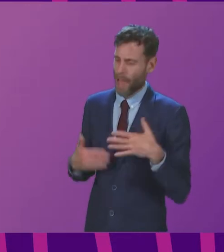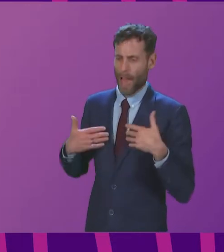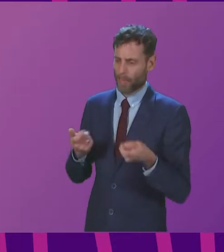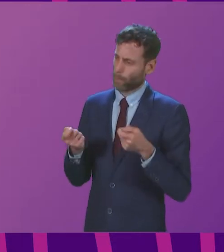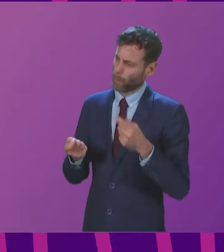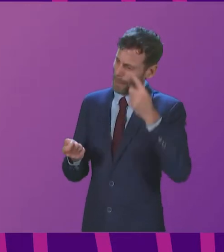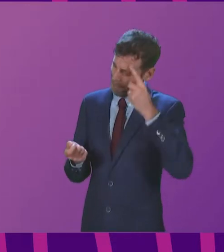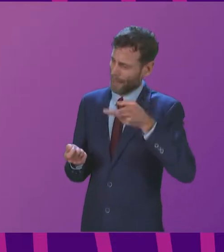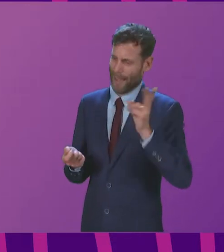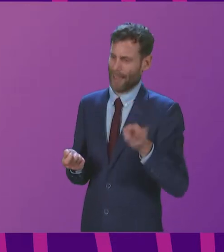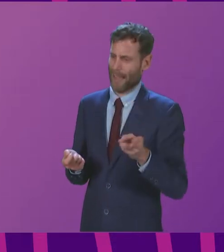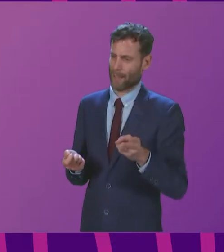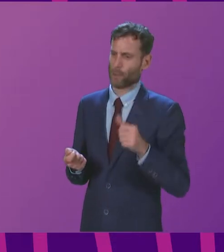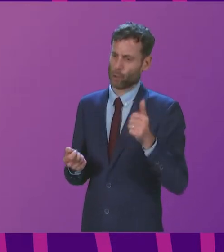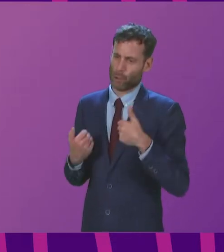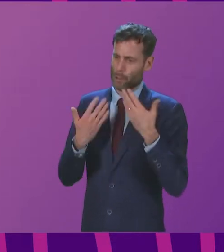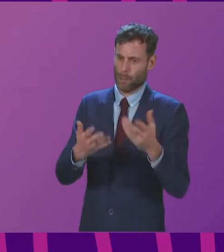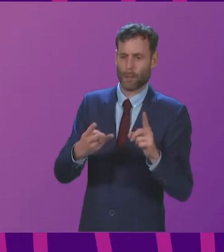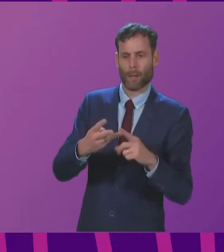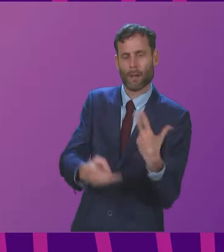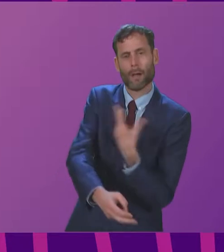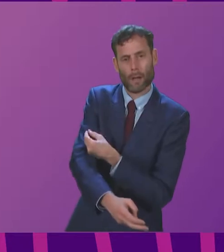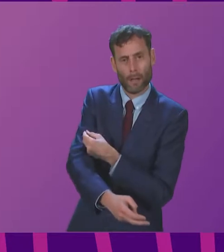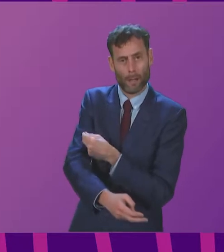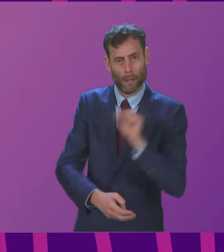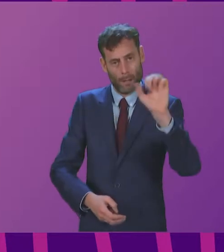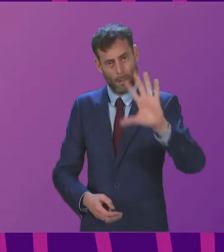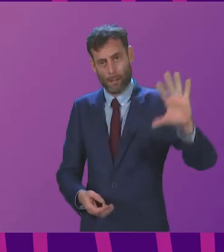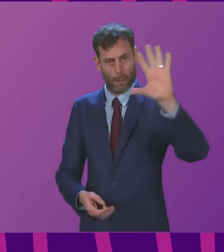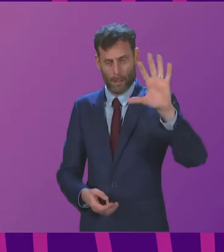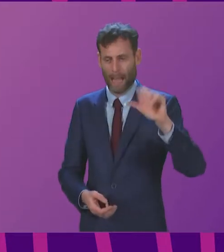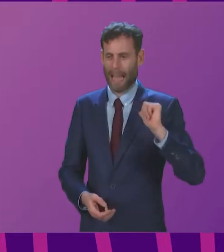not least because providing boosters in Millport would obviously increase uptake among islanders?